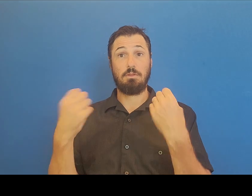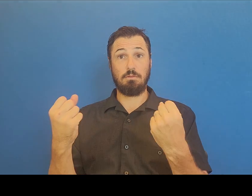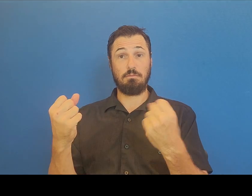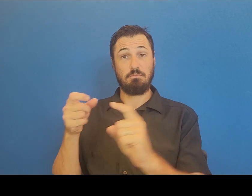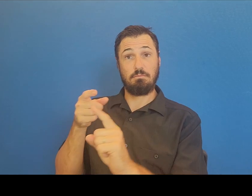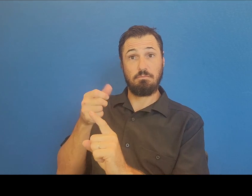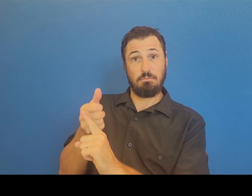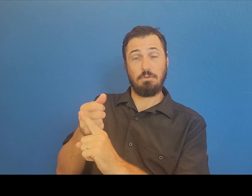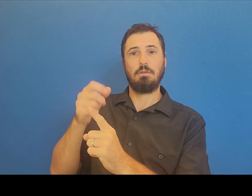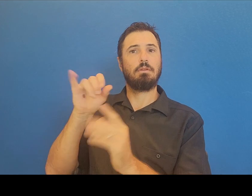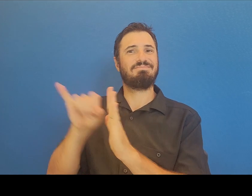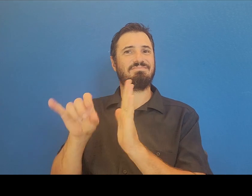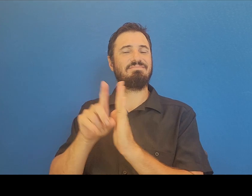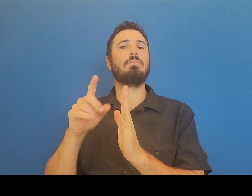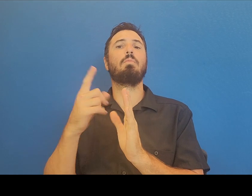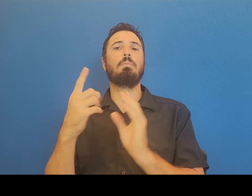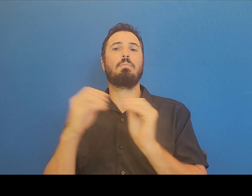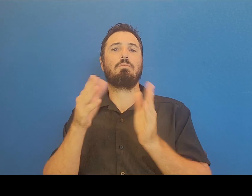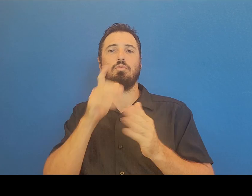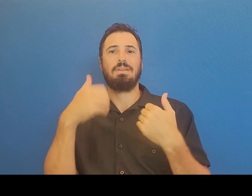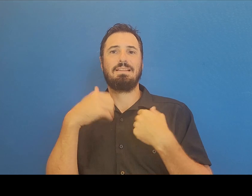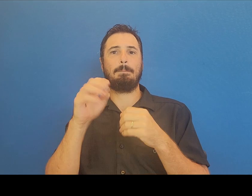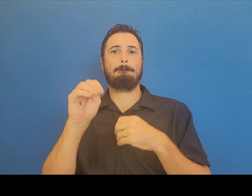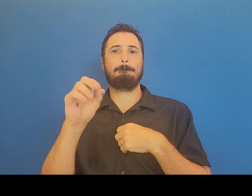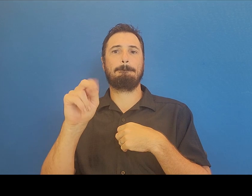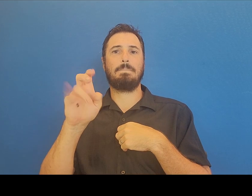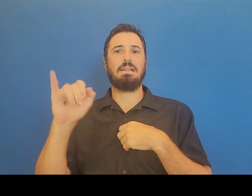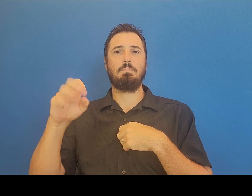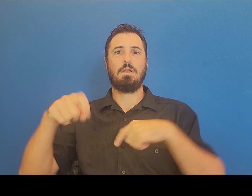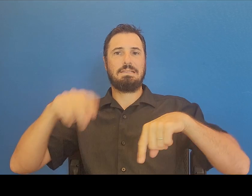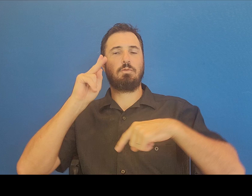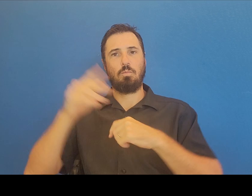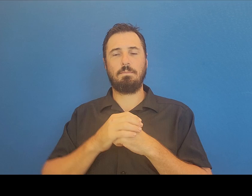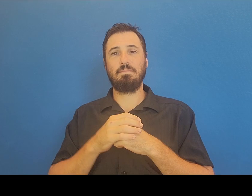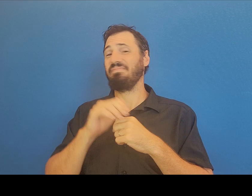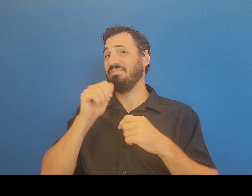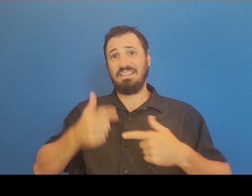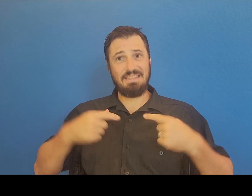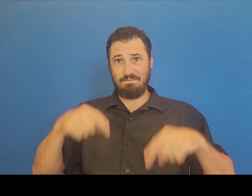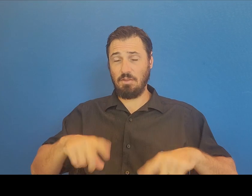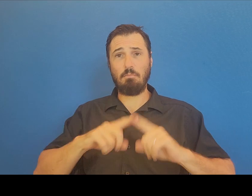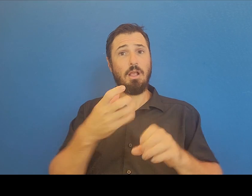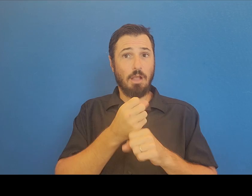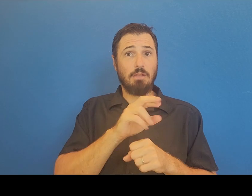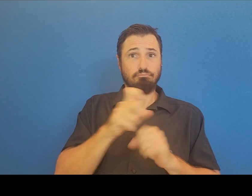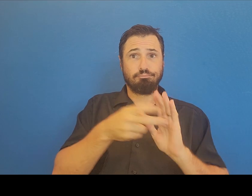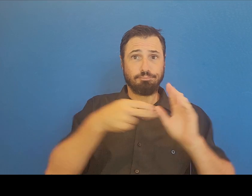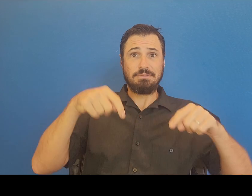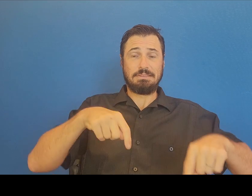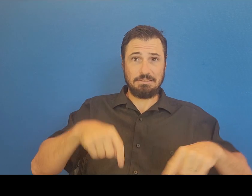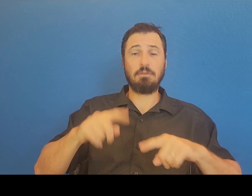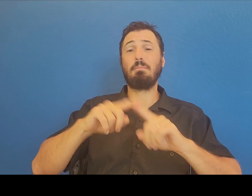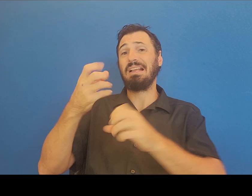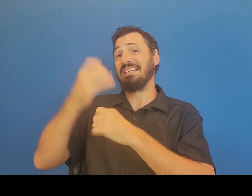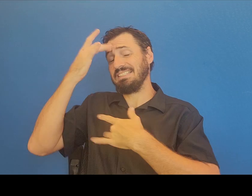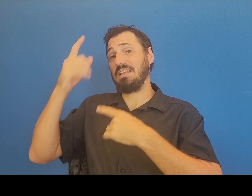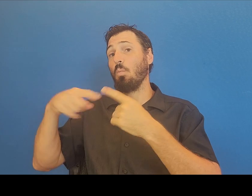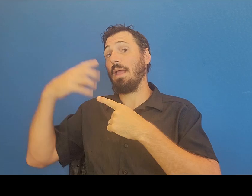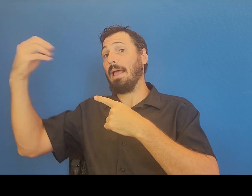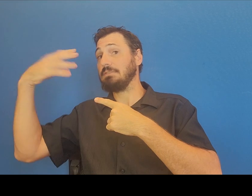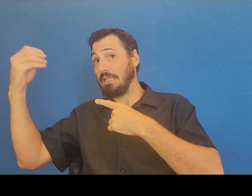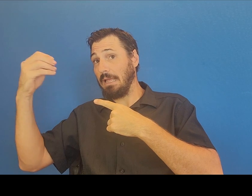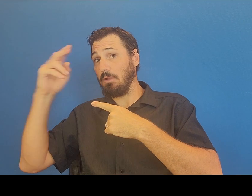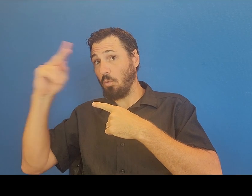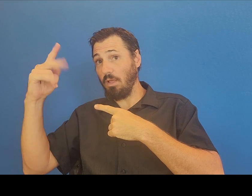The Department of Health has identified an additional case of monkeypox on Kaua‘i. The individual is a non-resident diagnosed here, whose case is related to travel outside of Hawaiʻi